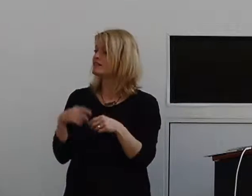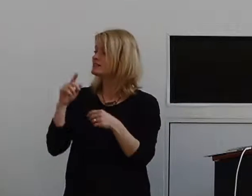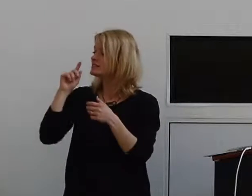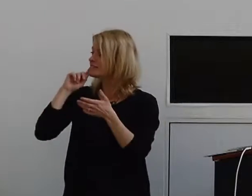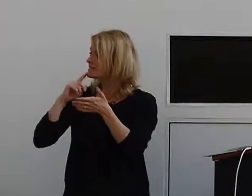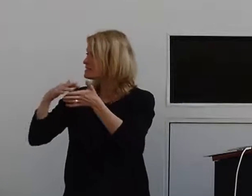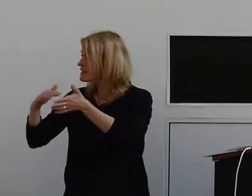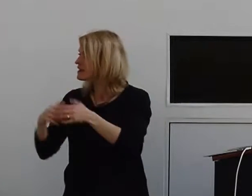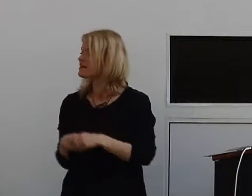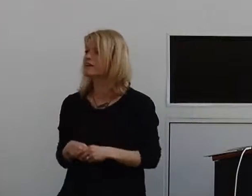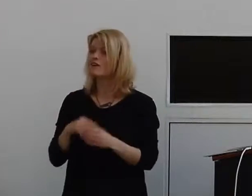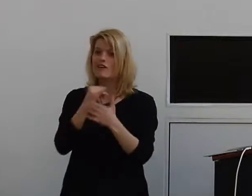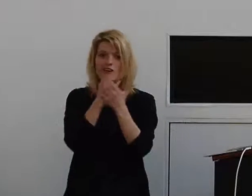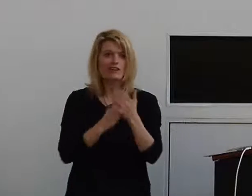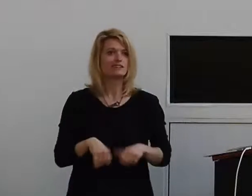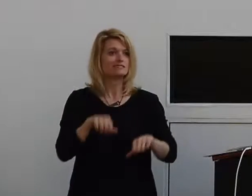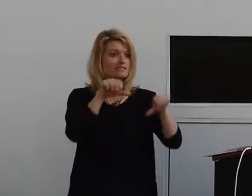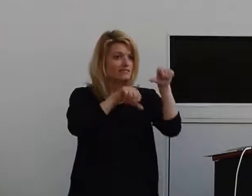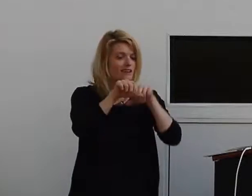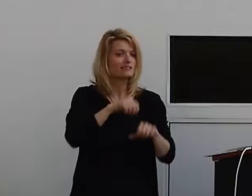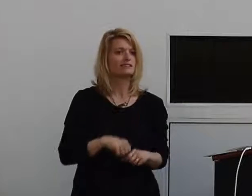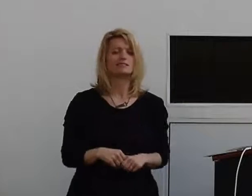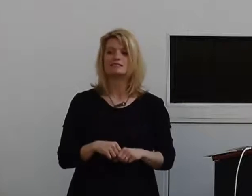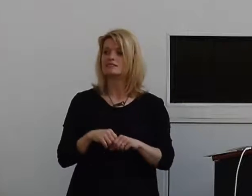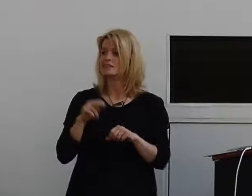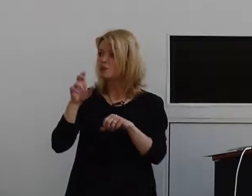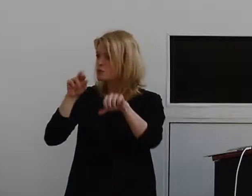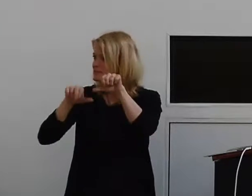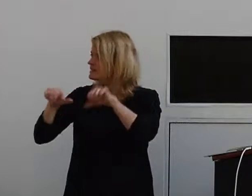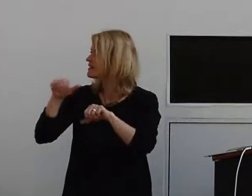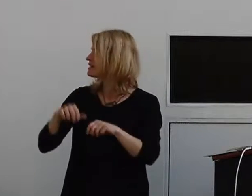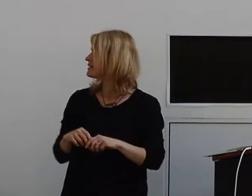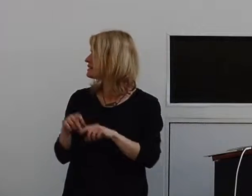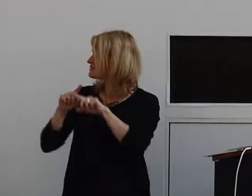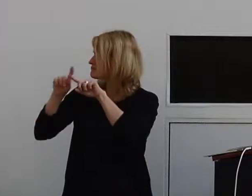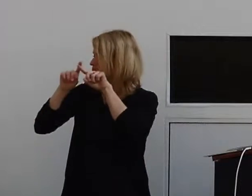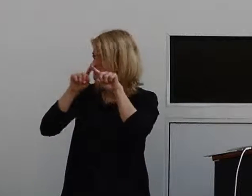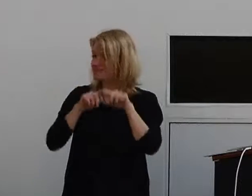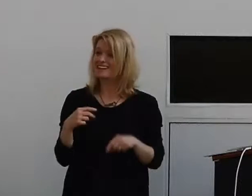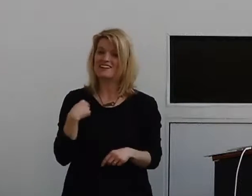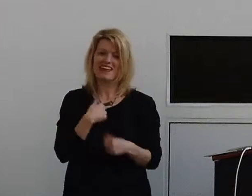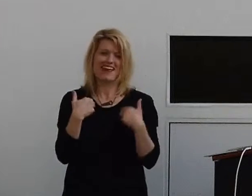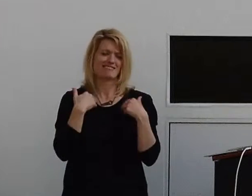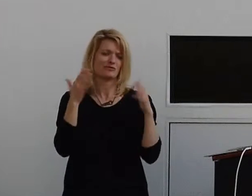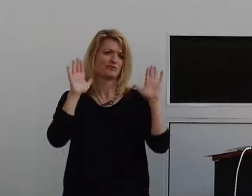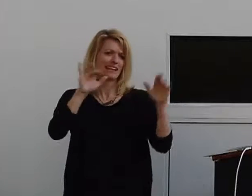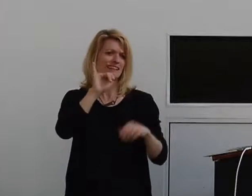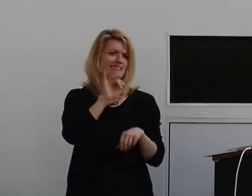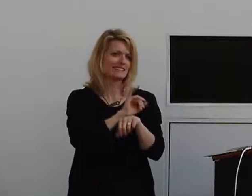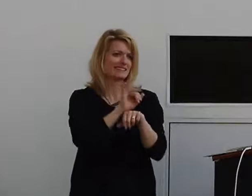Deaf Studies, arts, science, Neuroscience, and many other disciplines.